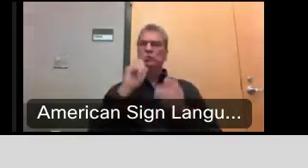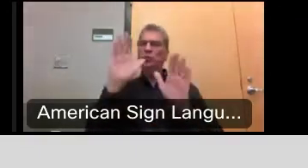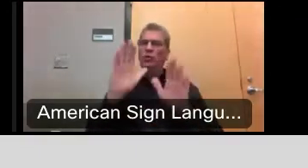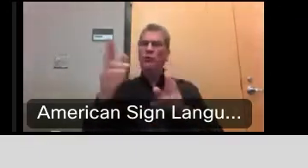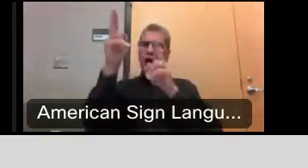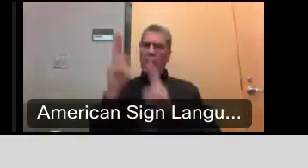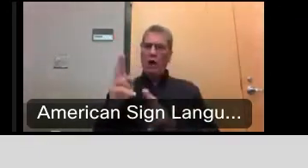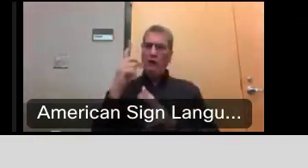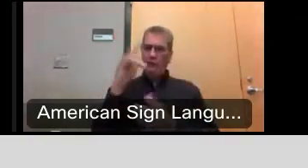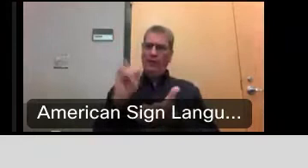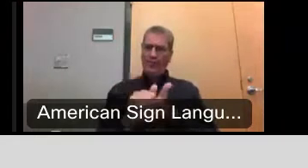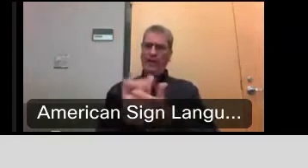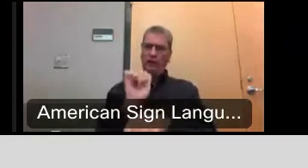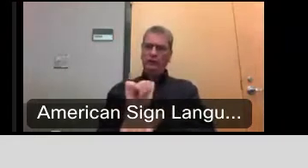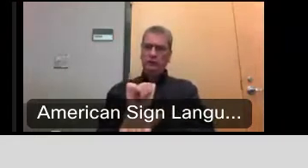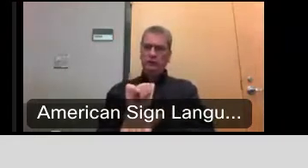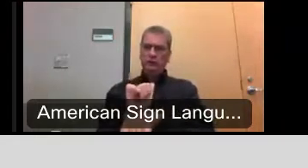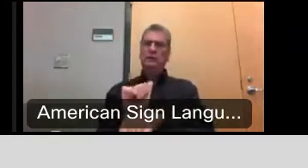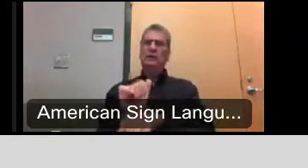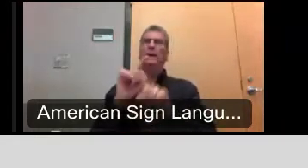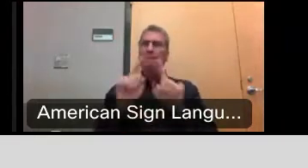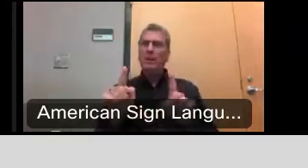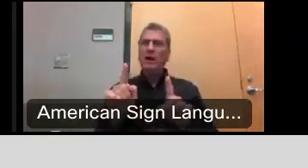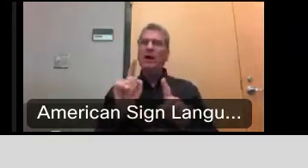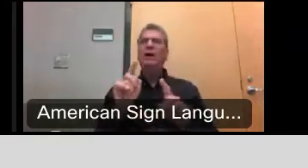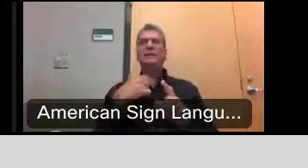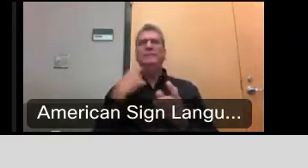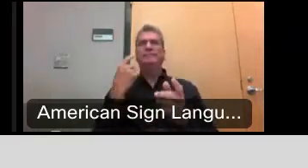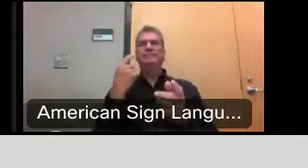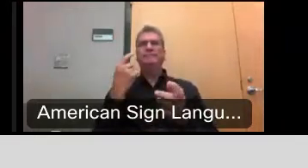that position. But it has been especially a deep honor for